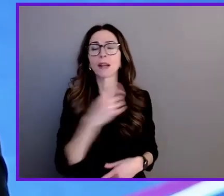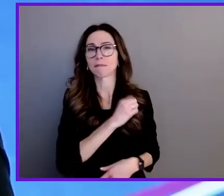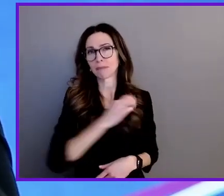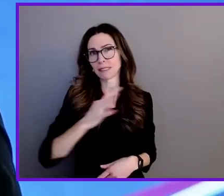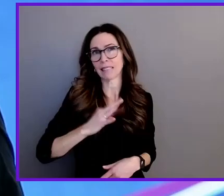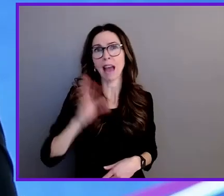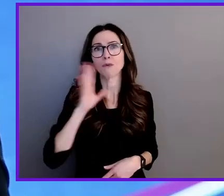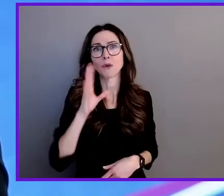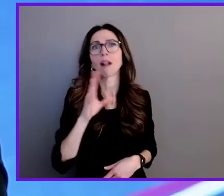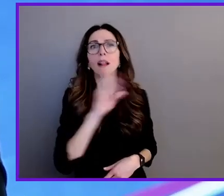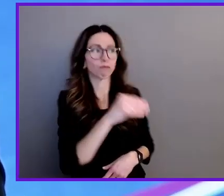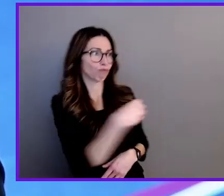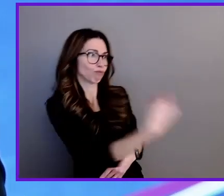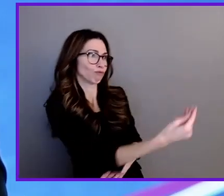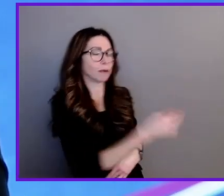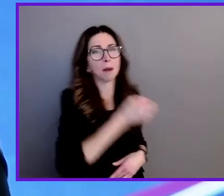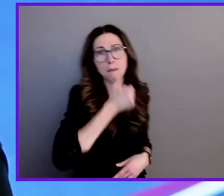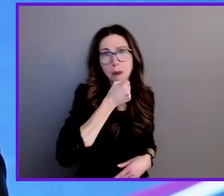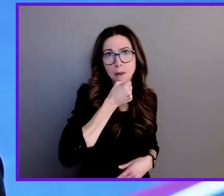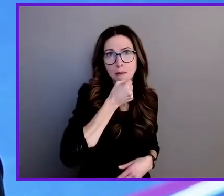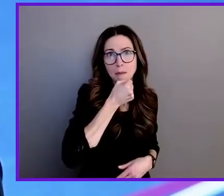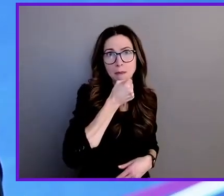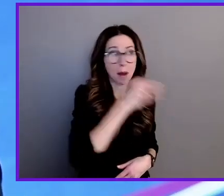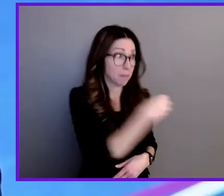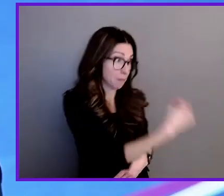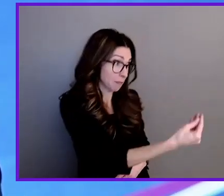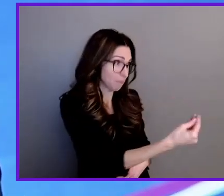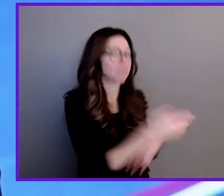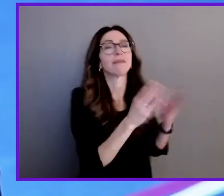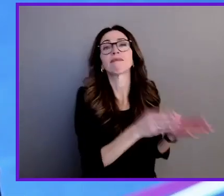questions in the questions box and we’ll be monitoring that conversation as well.